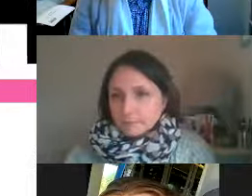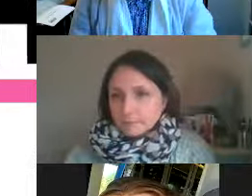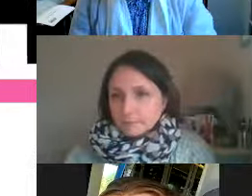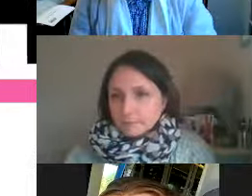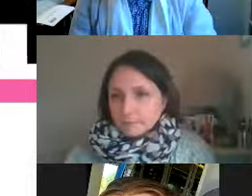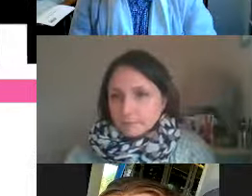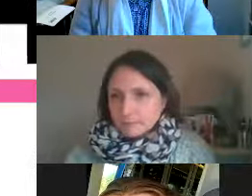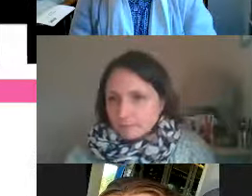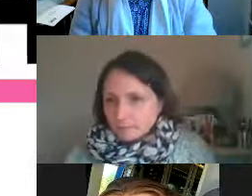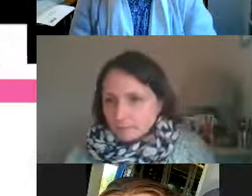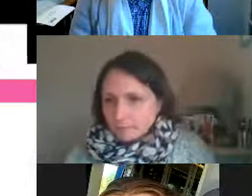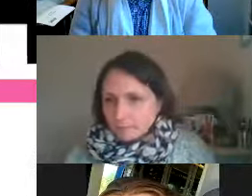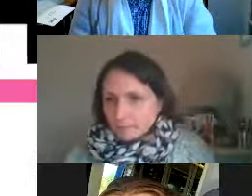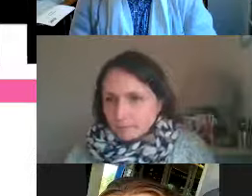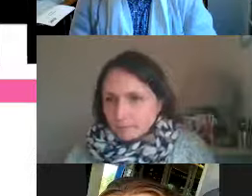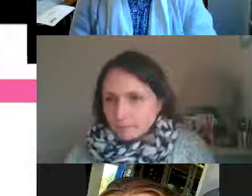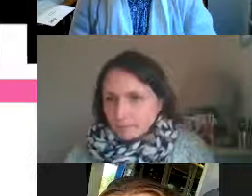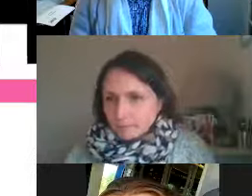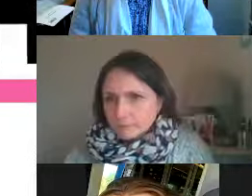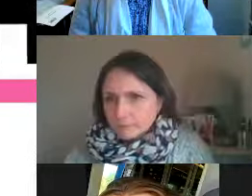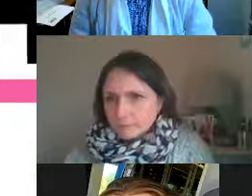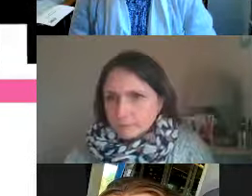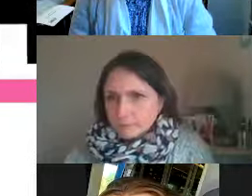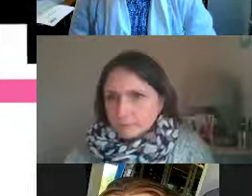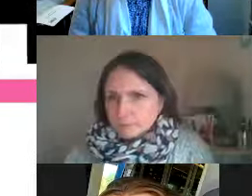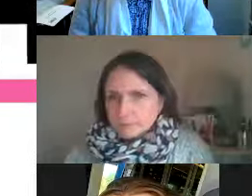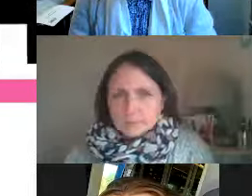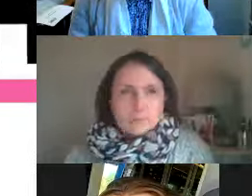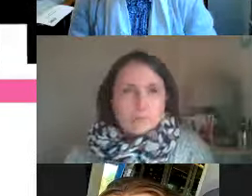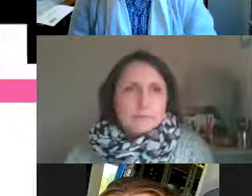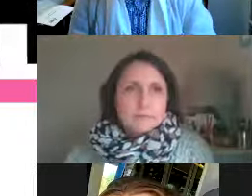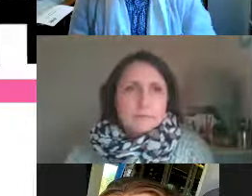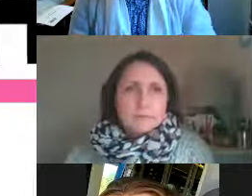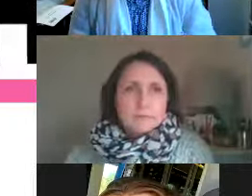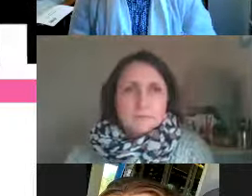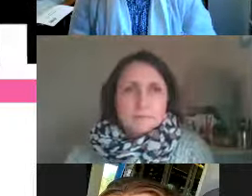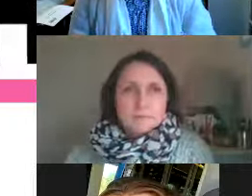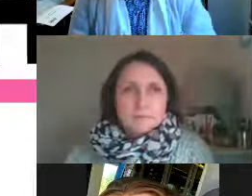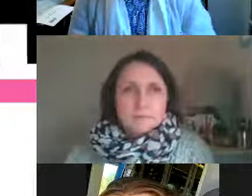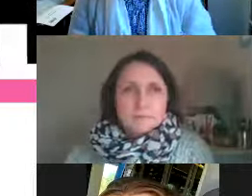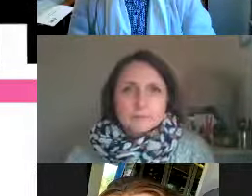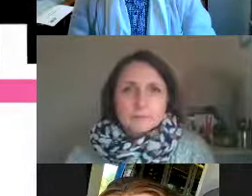form of performance in them quirky which is great word quirky because what does it mean